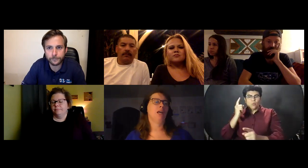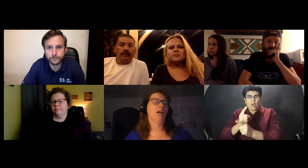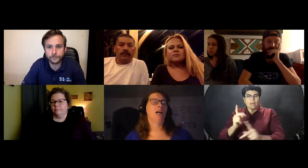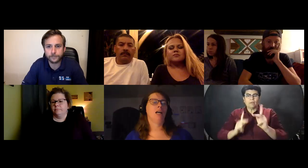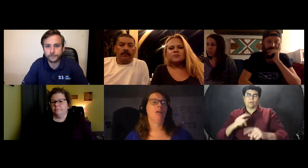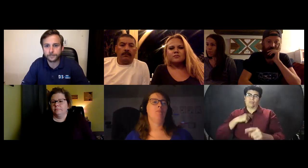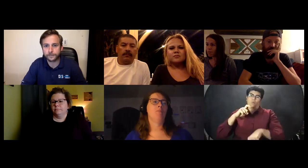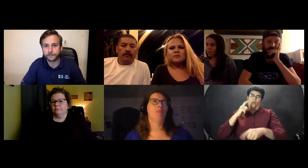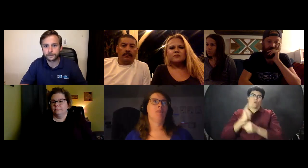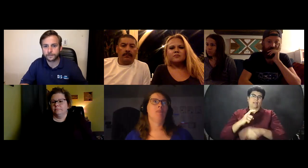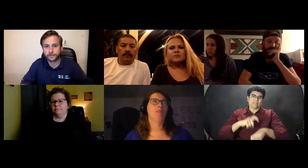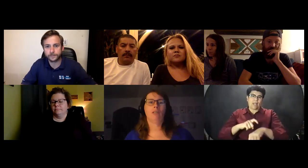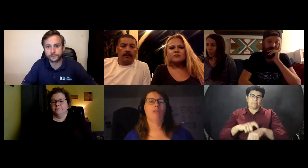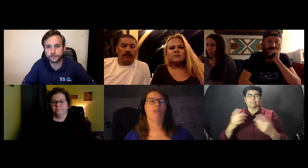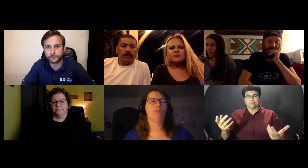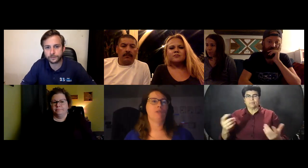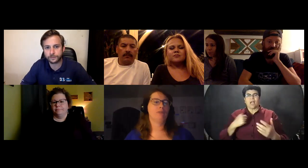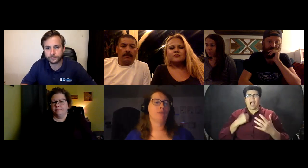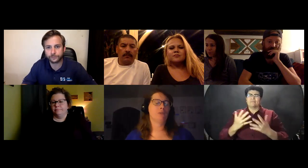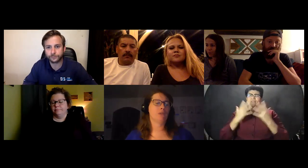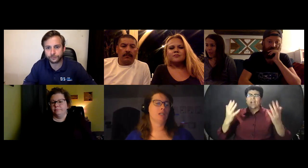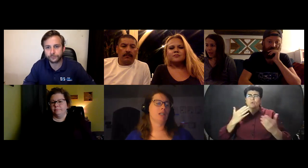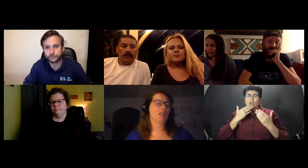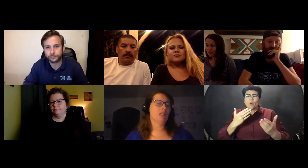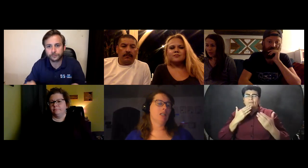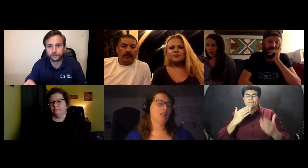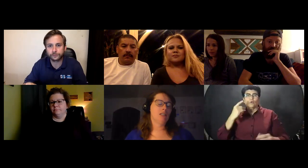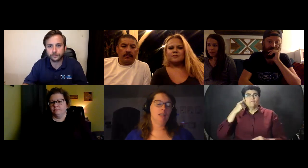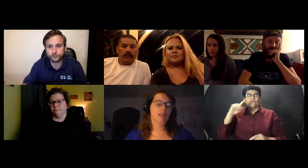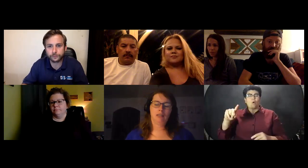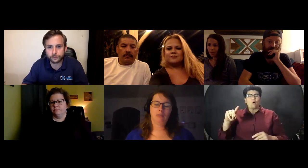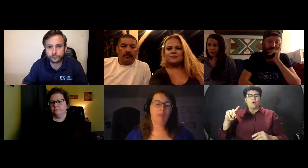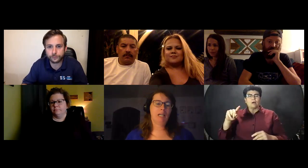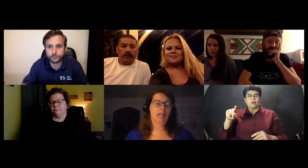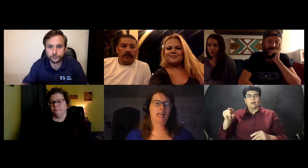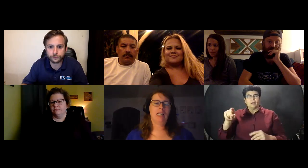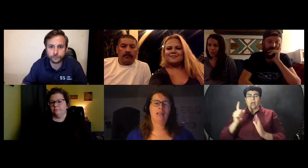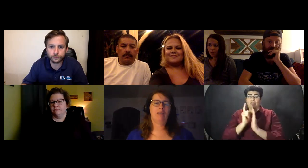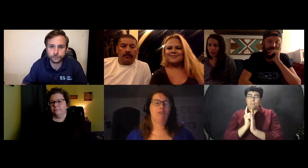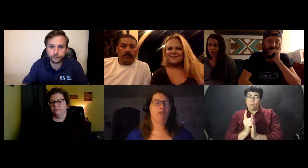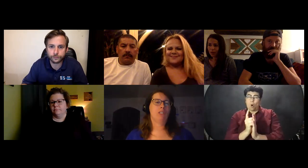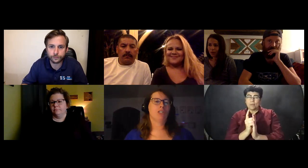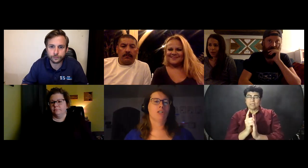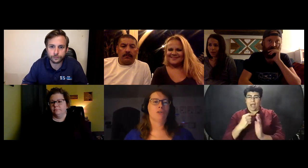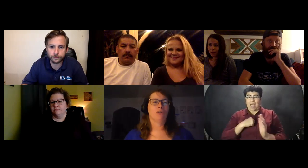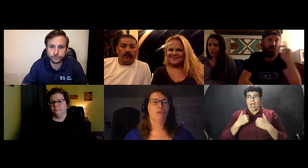um i'm very grateful for